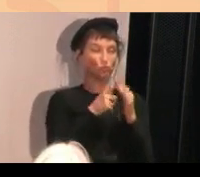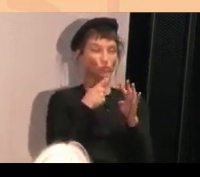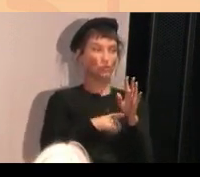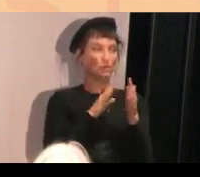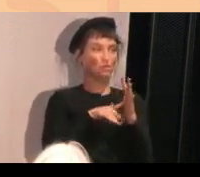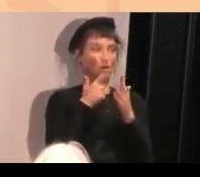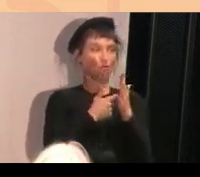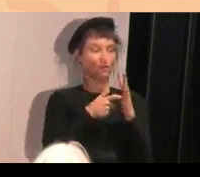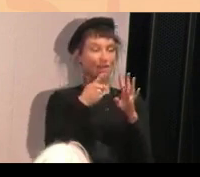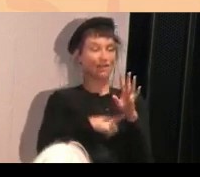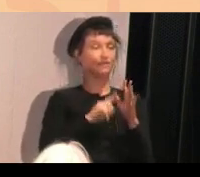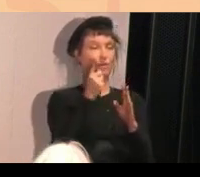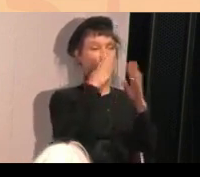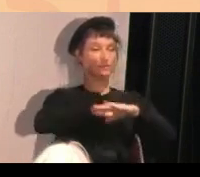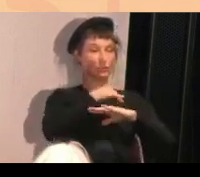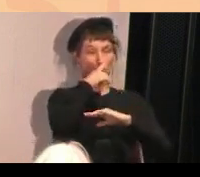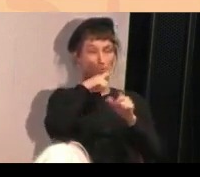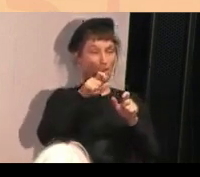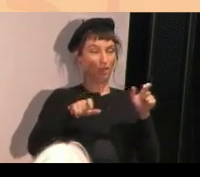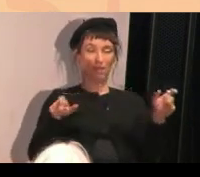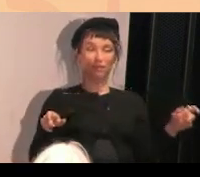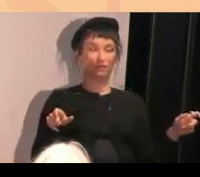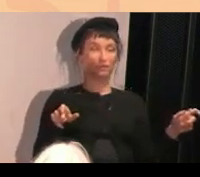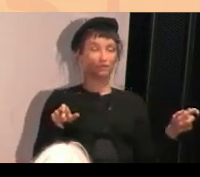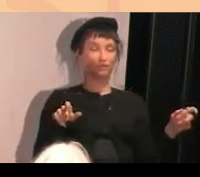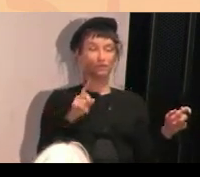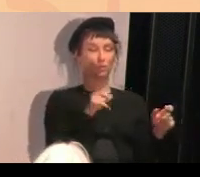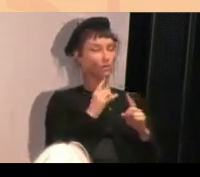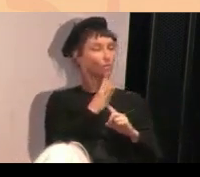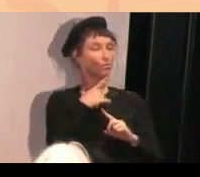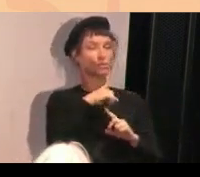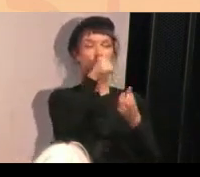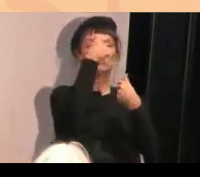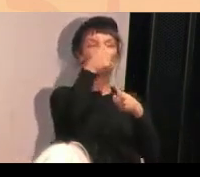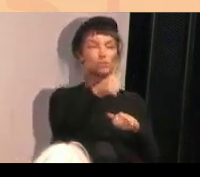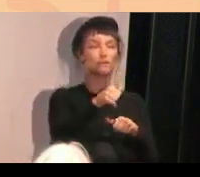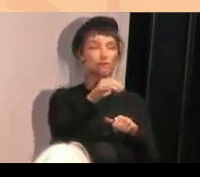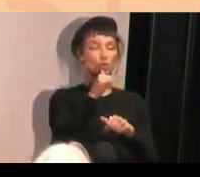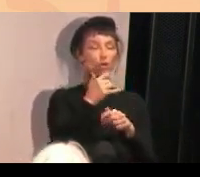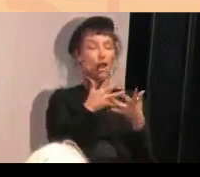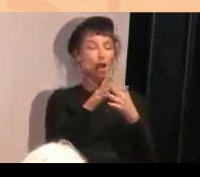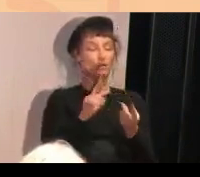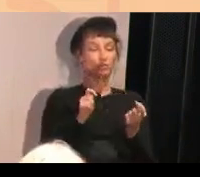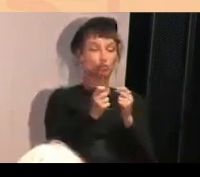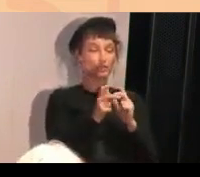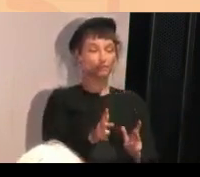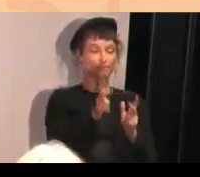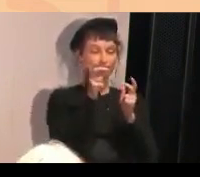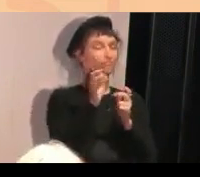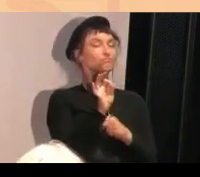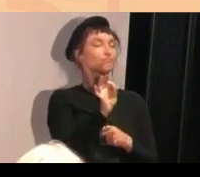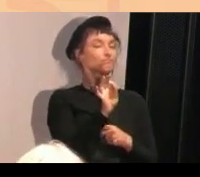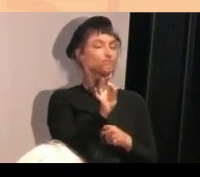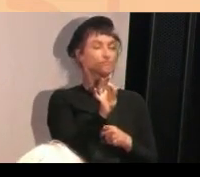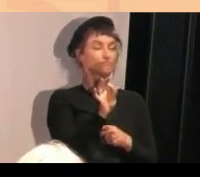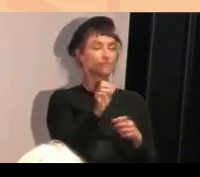Nation people is not what we achieve or how we adjust to acquire it, it is not our resilience